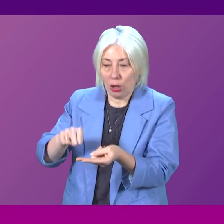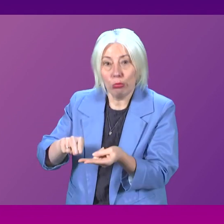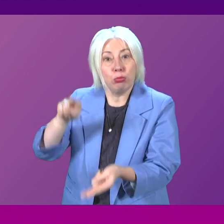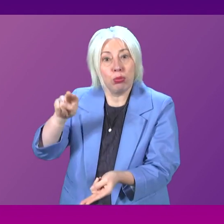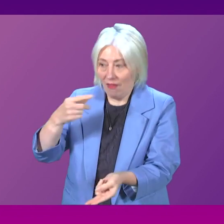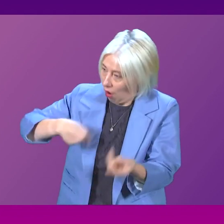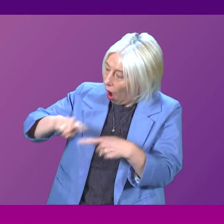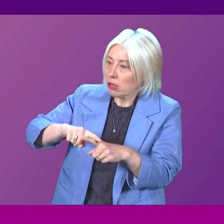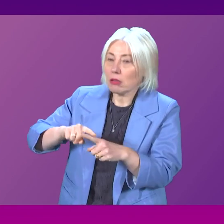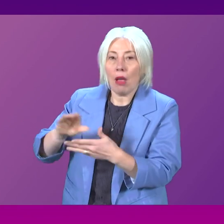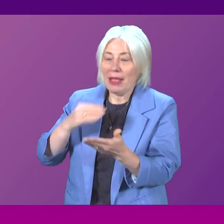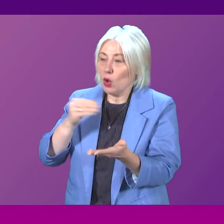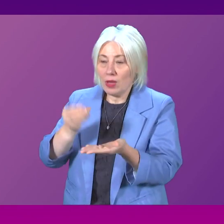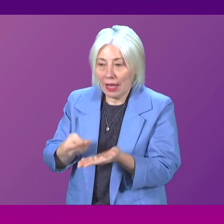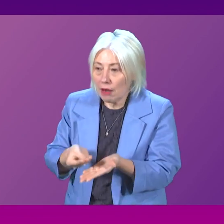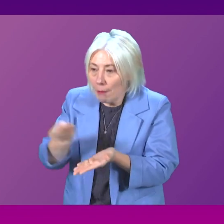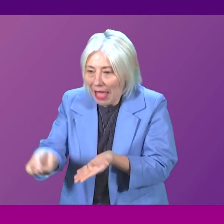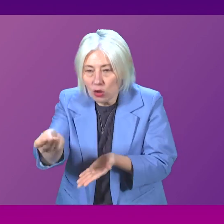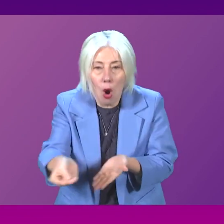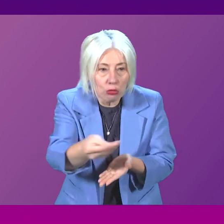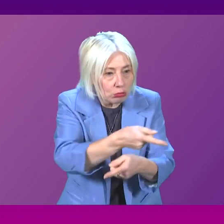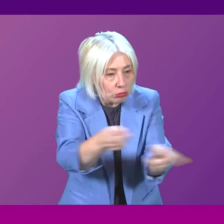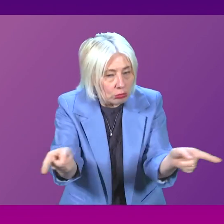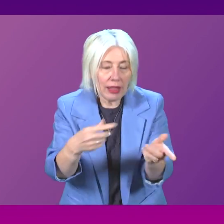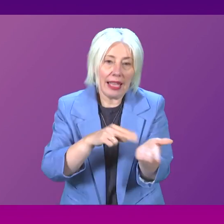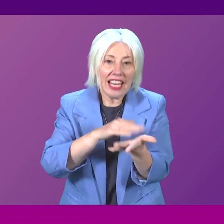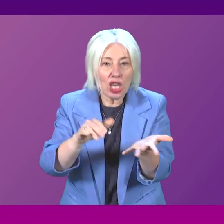that we can pass that money on to public services such as the national health service, to help